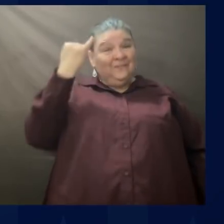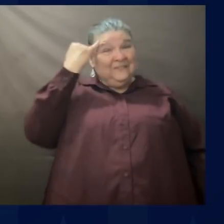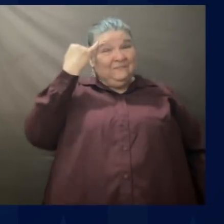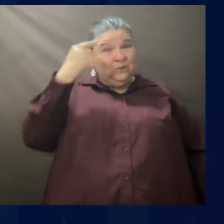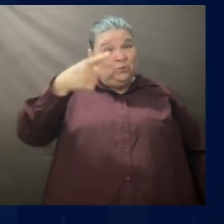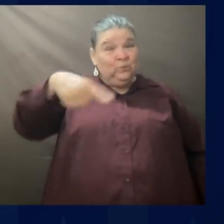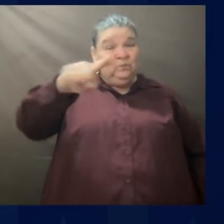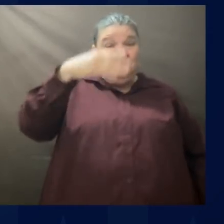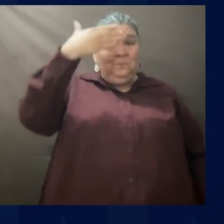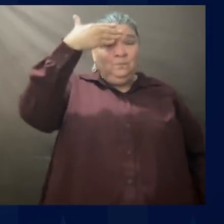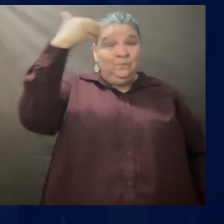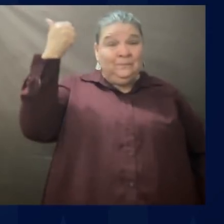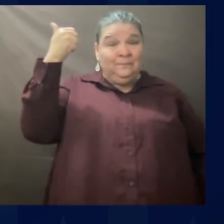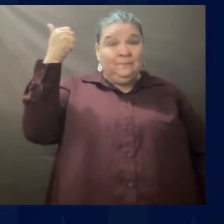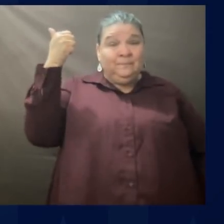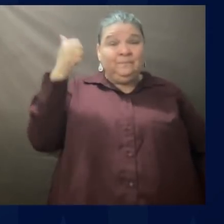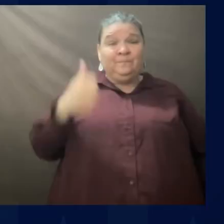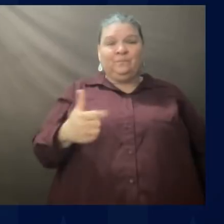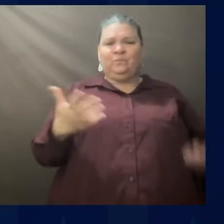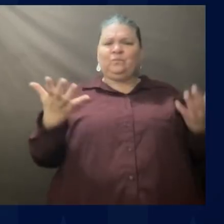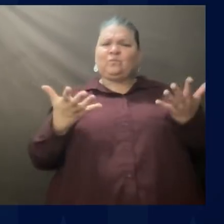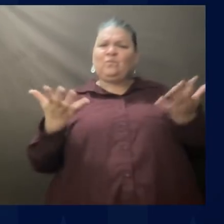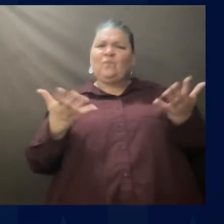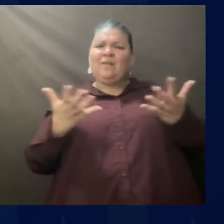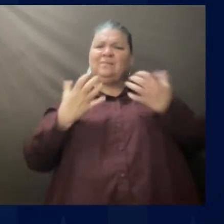mothers, fathers, siblings, spouses, children --